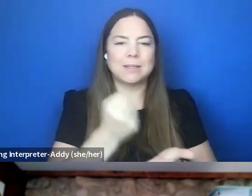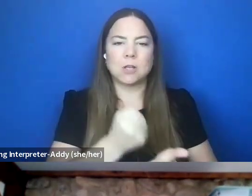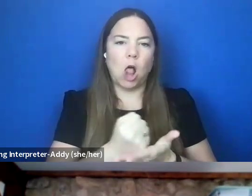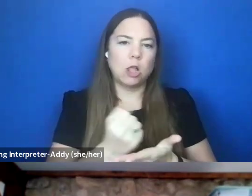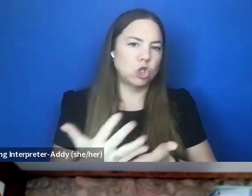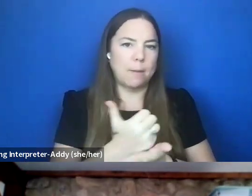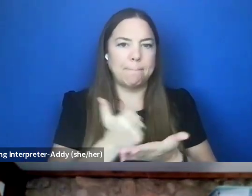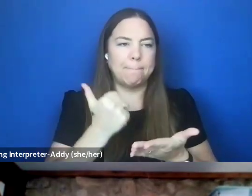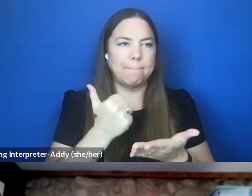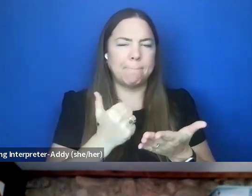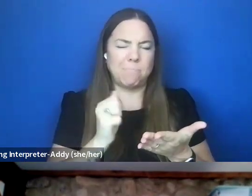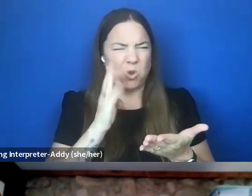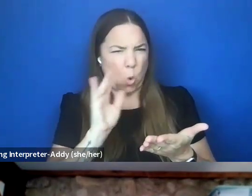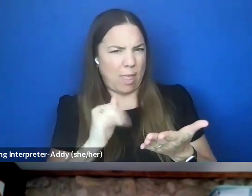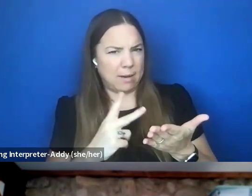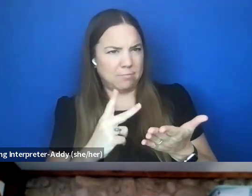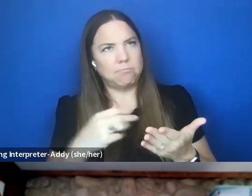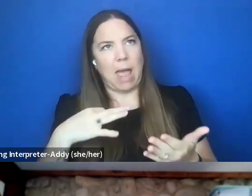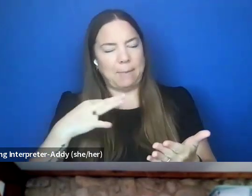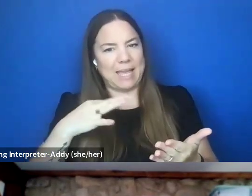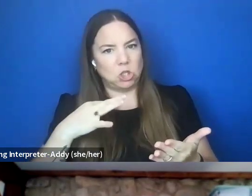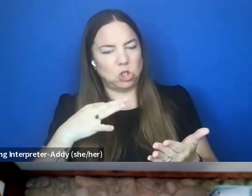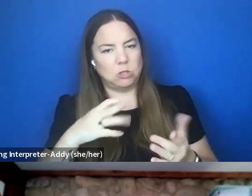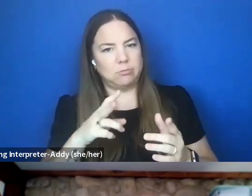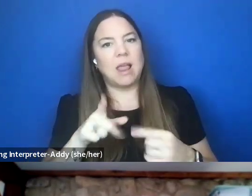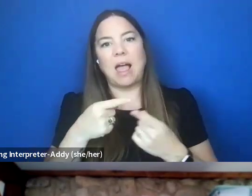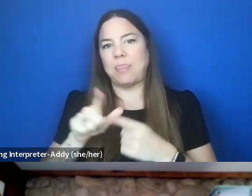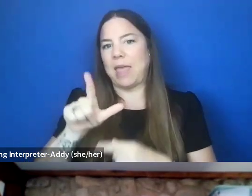Elissa w/ APRIL: pro, you know, application. And then we have the lead on program.